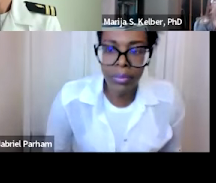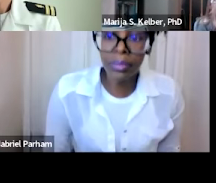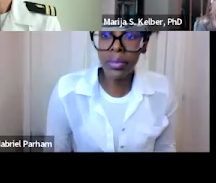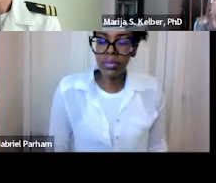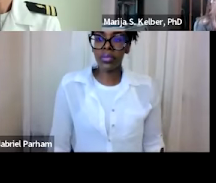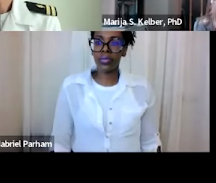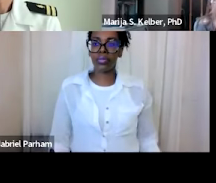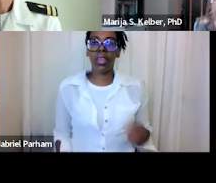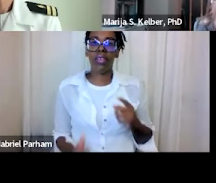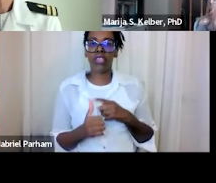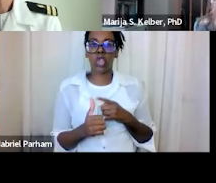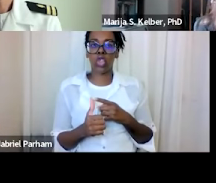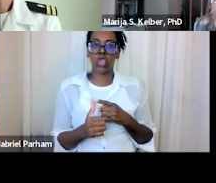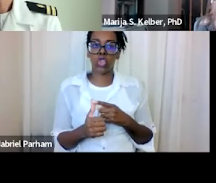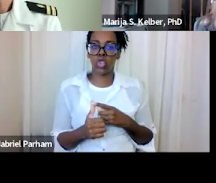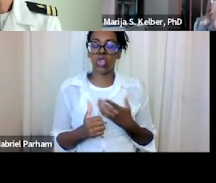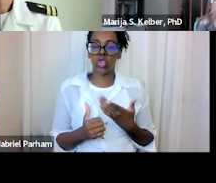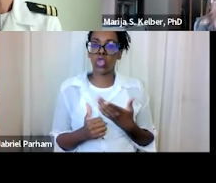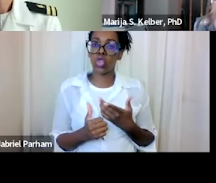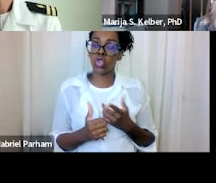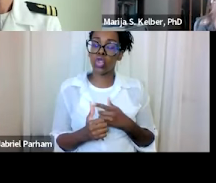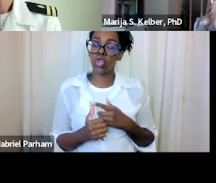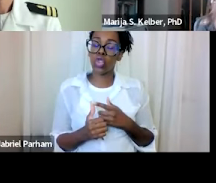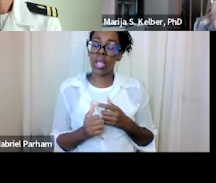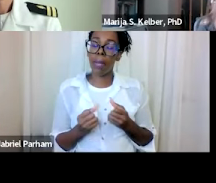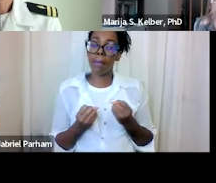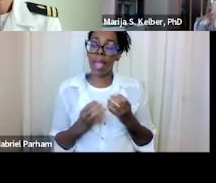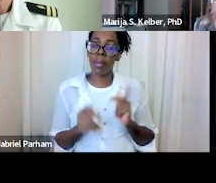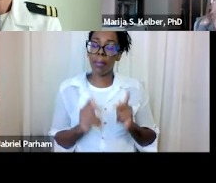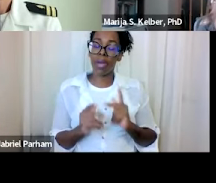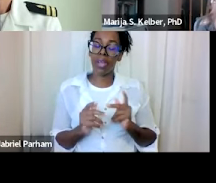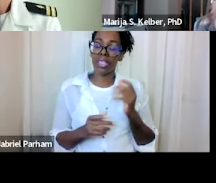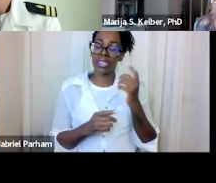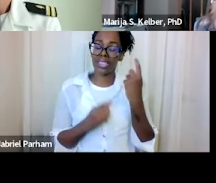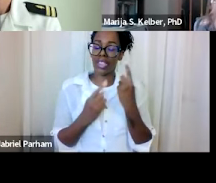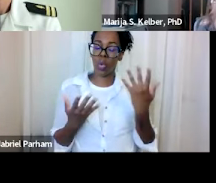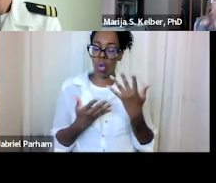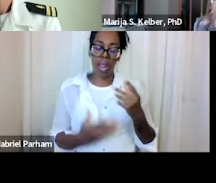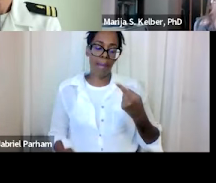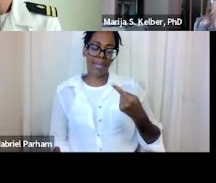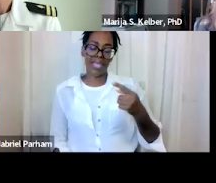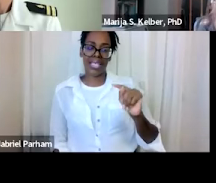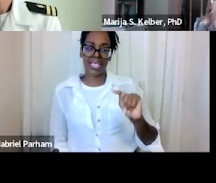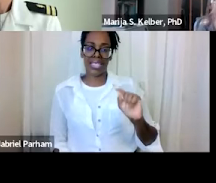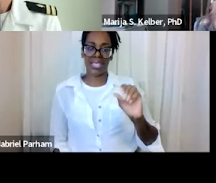The first thing really many people think of when they think about veteran mental health is post-traumatic stress disorder, PTSD.